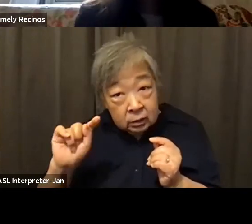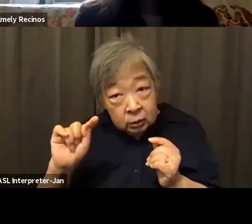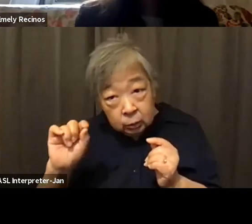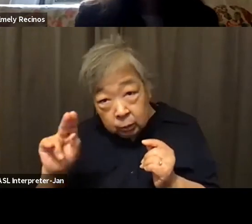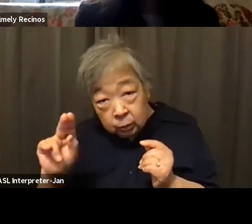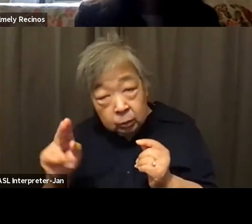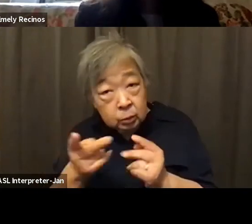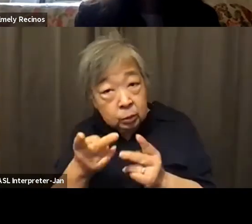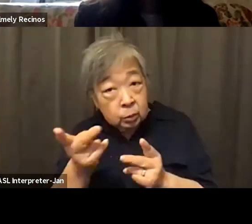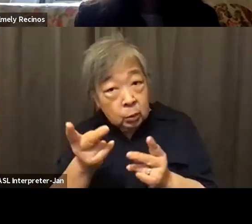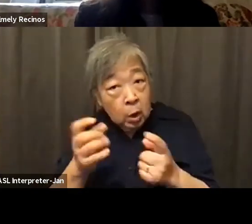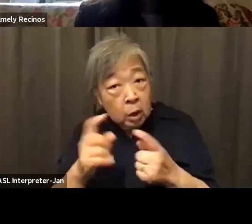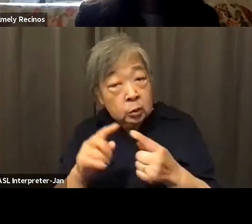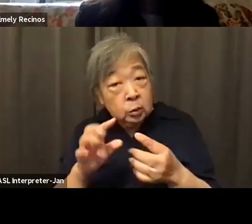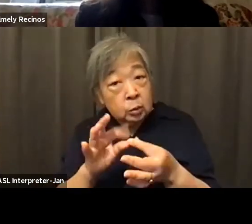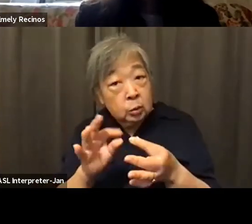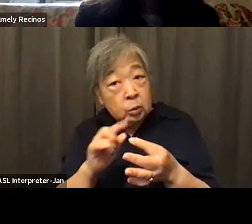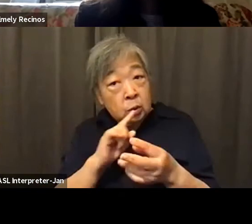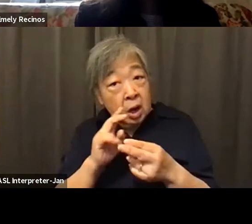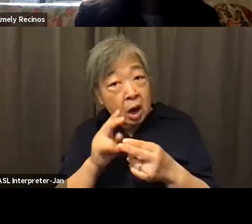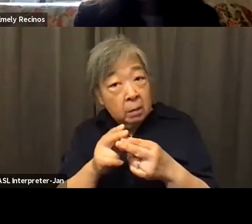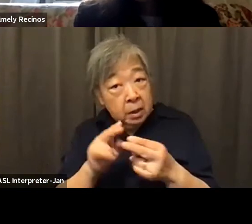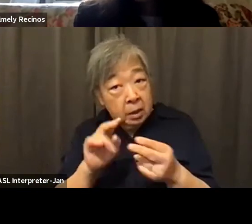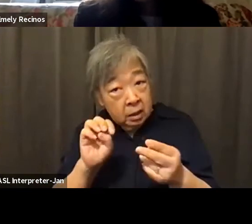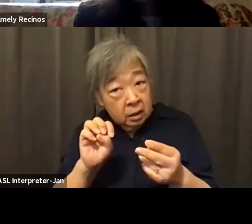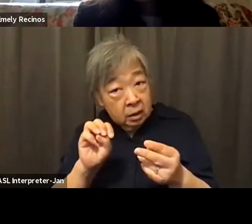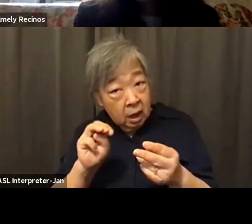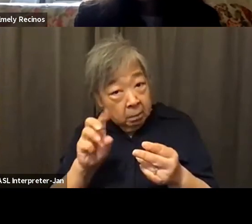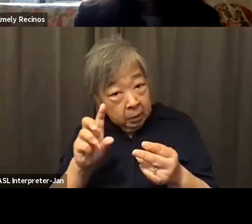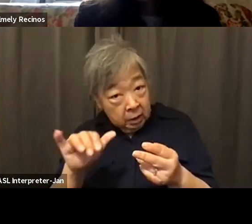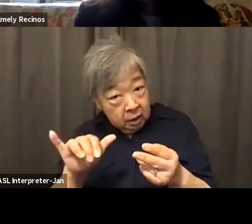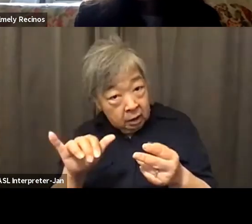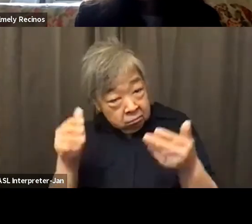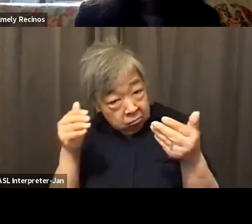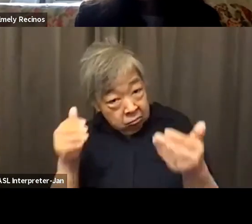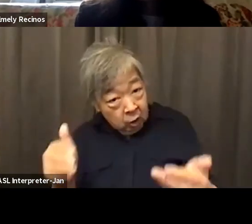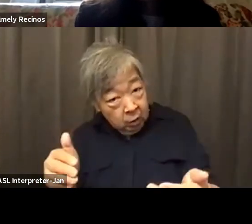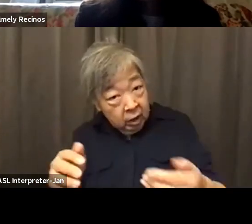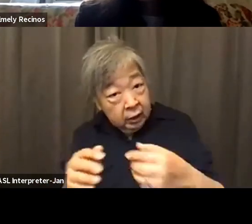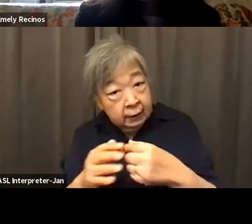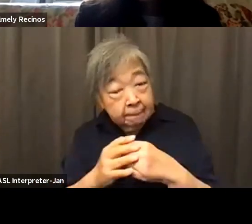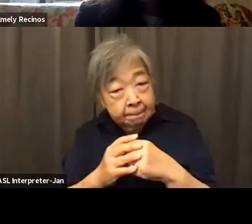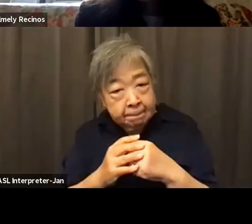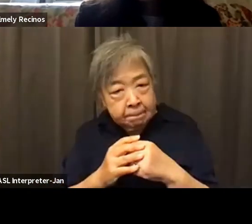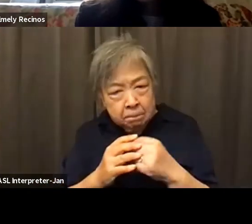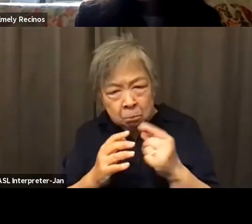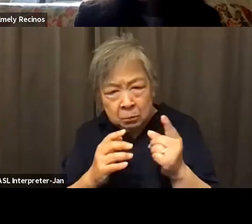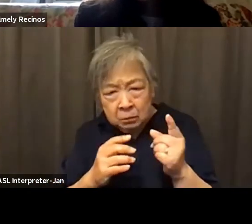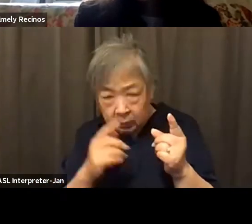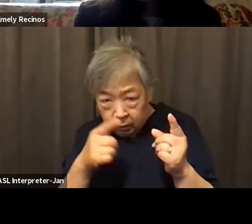Emely, go ahead. I think you raised your hand. I'm not sure.